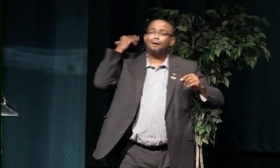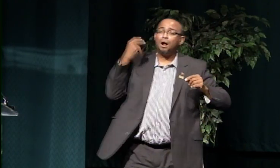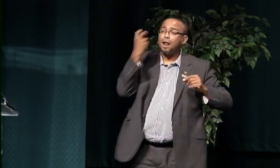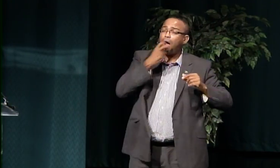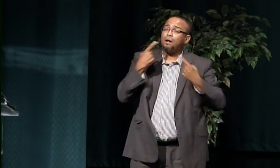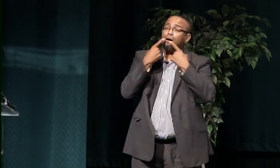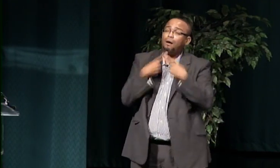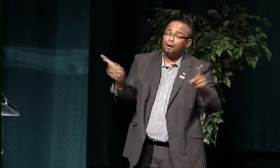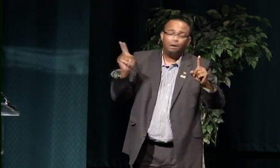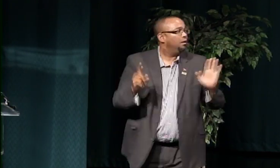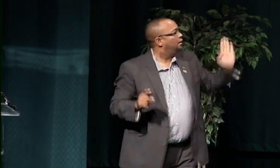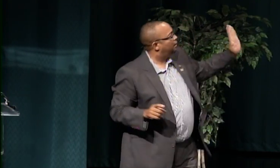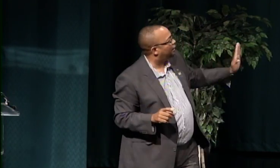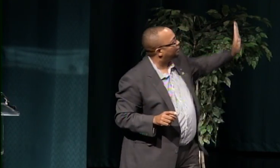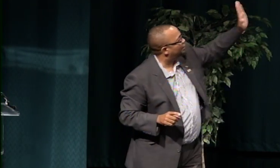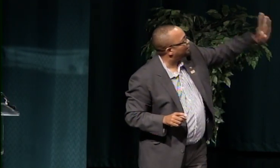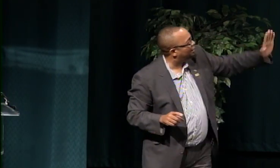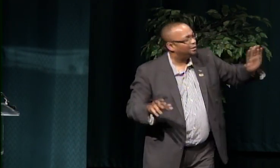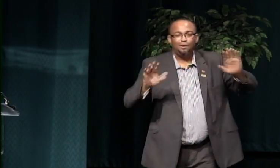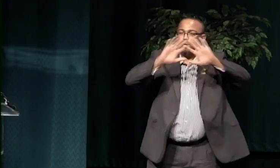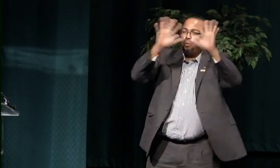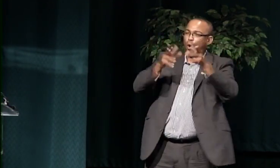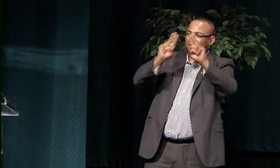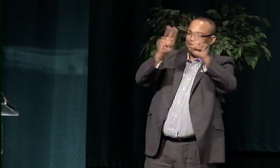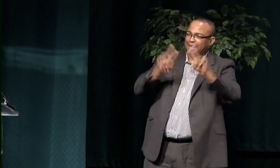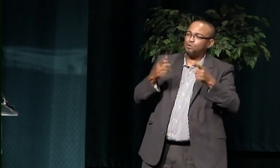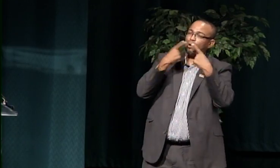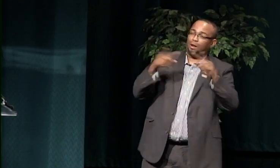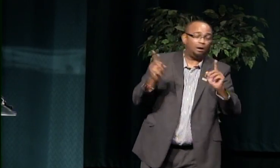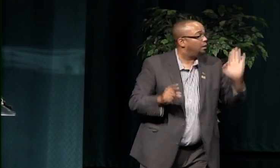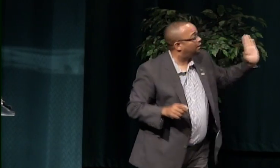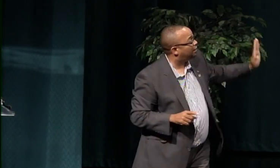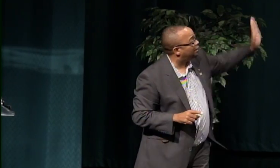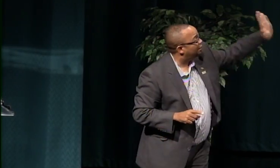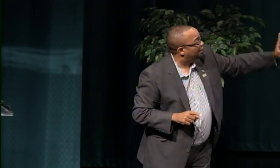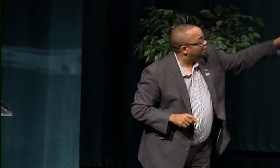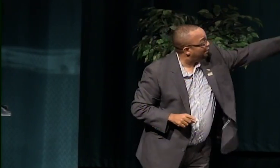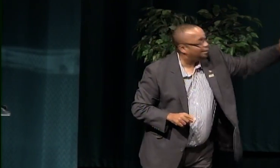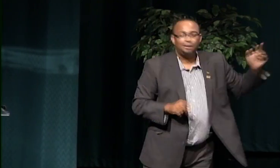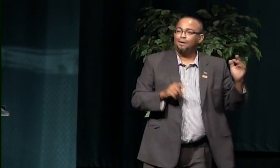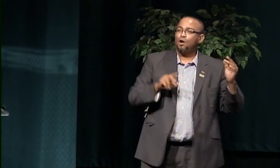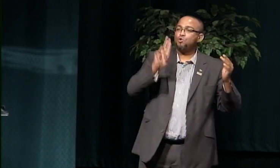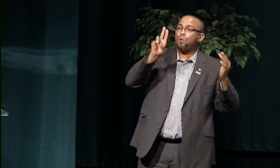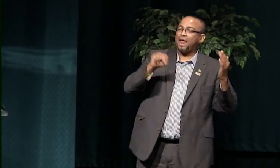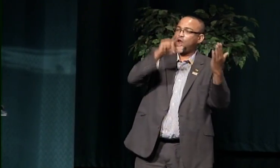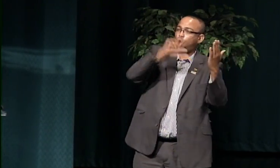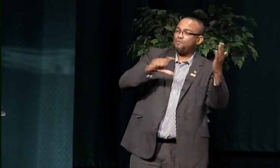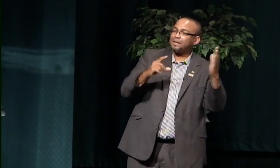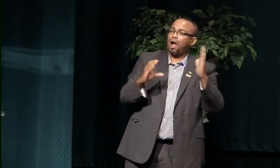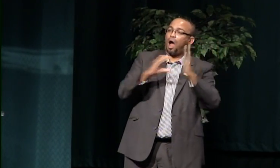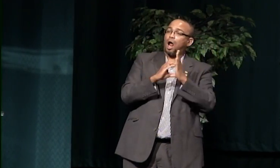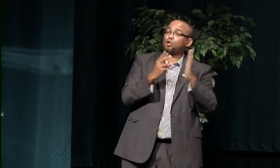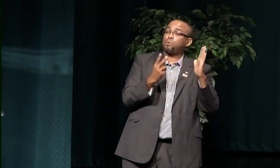There's 1993. The U.N. convention.